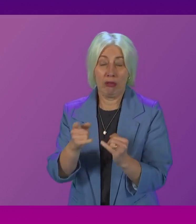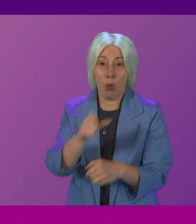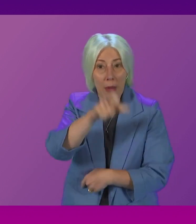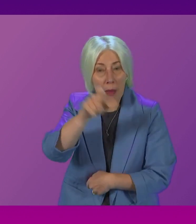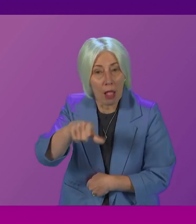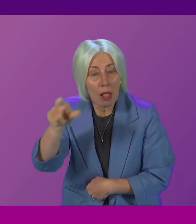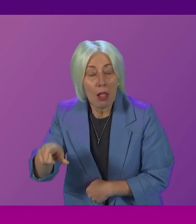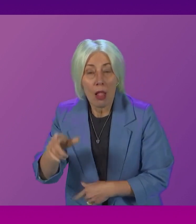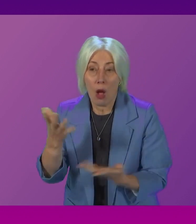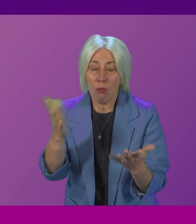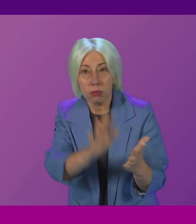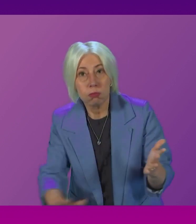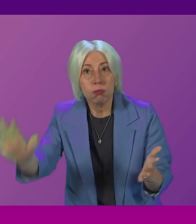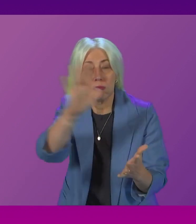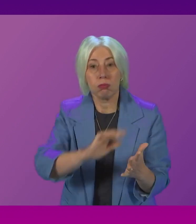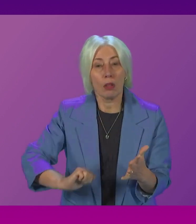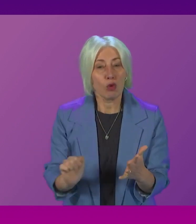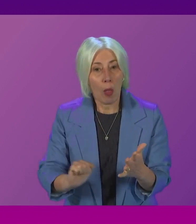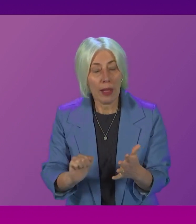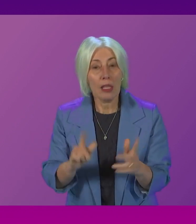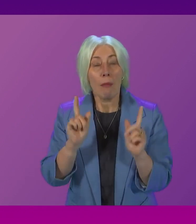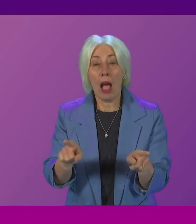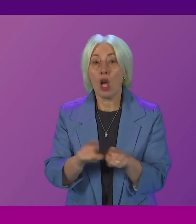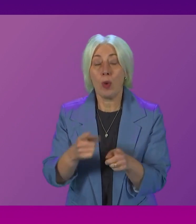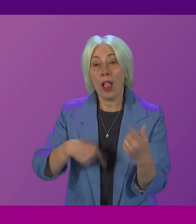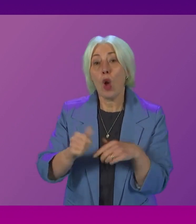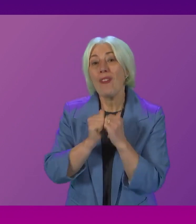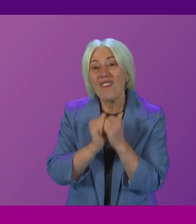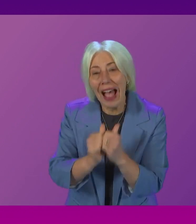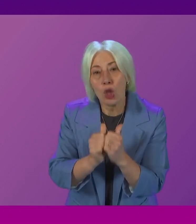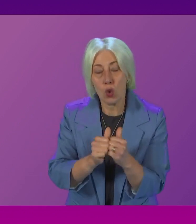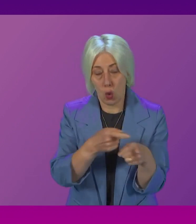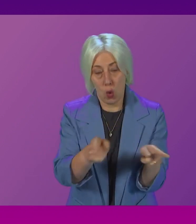across the country, but also because we value the people who work in our national health